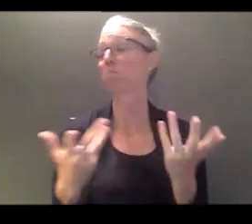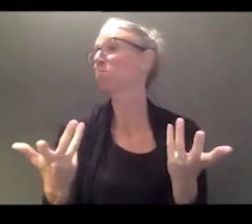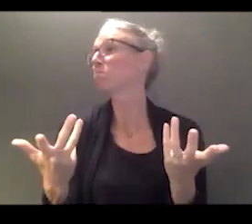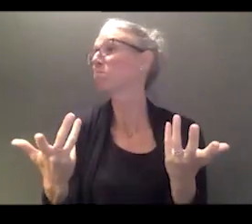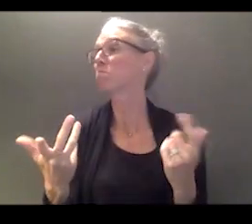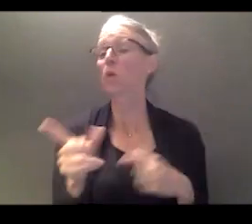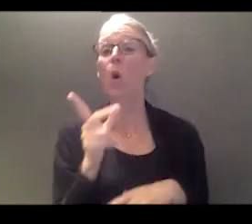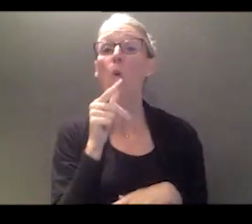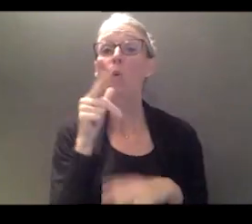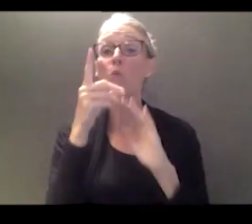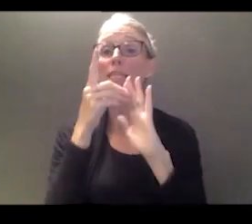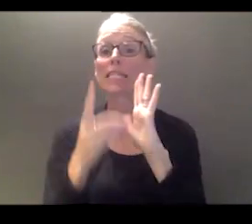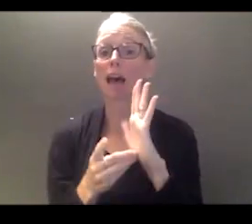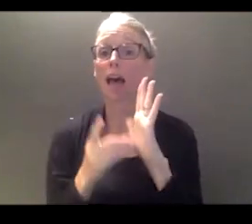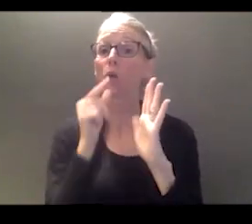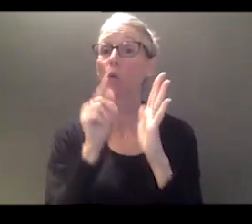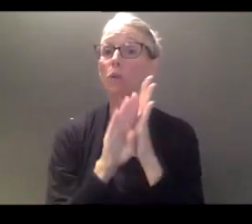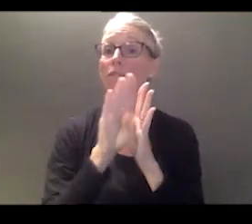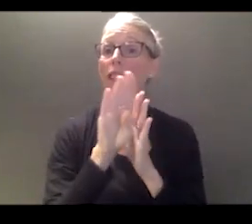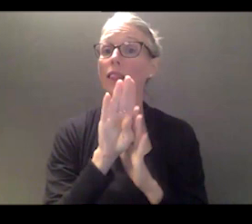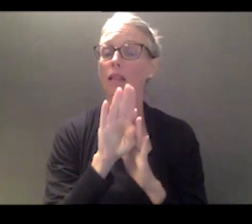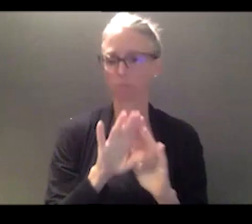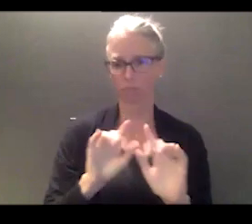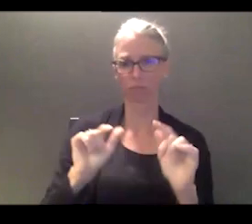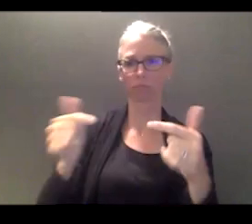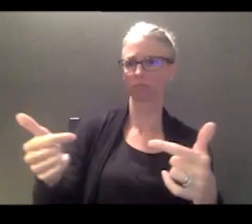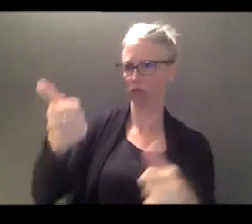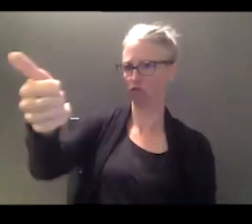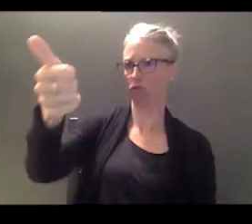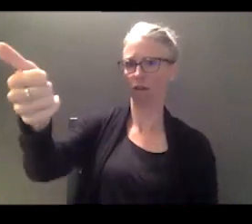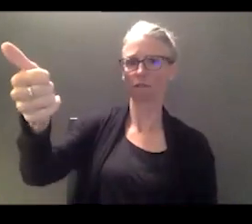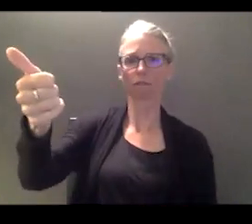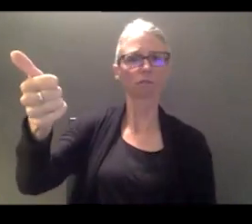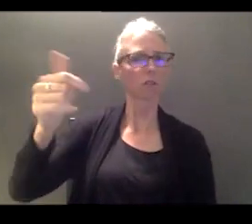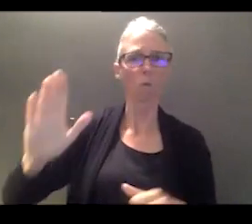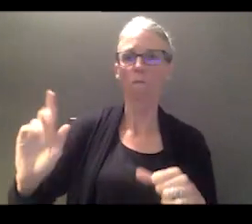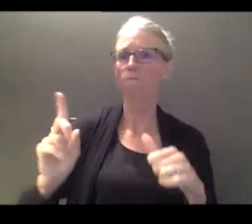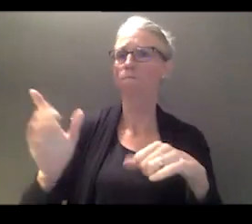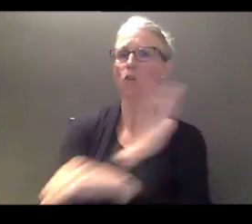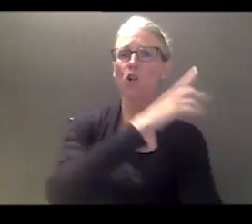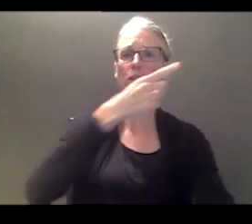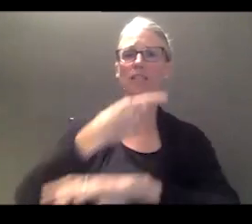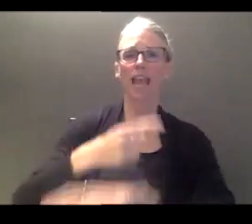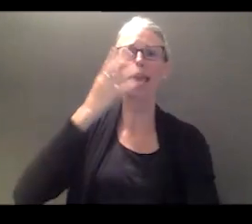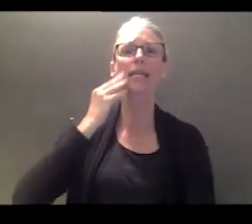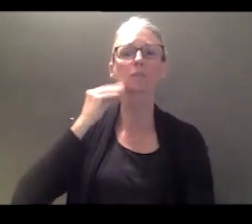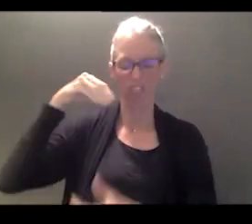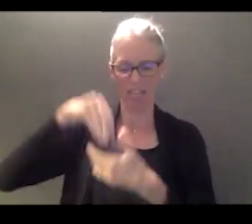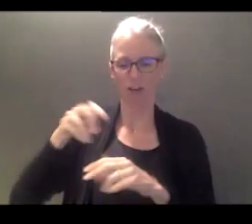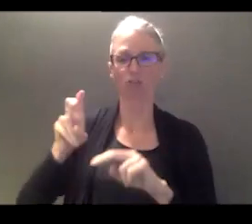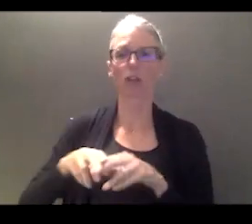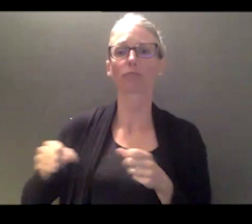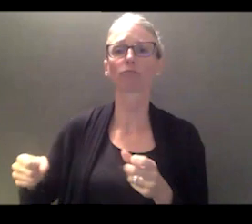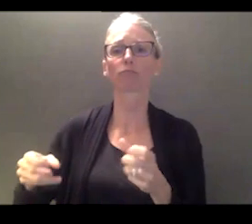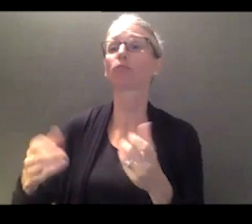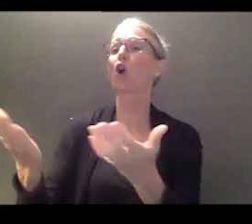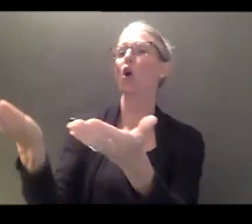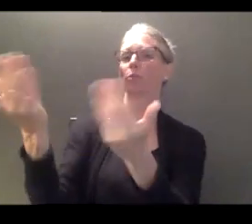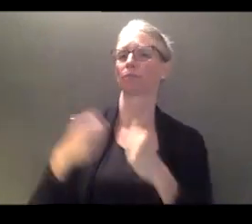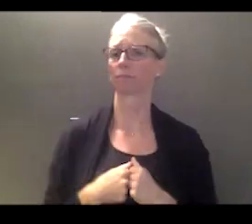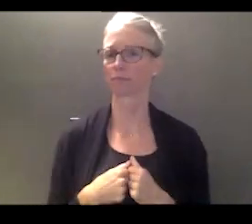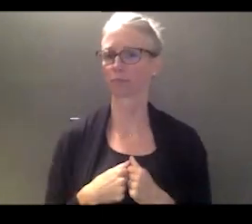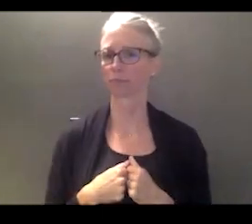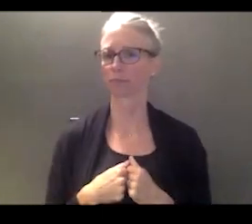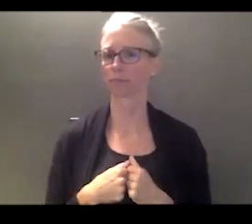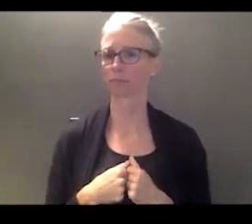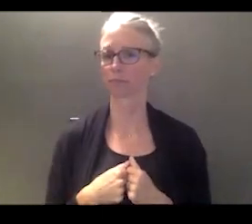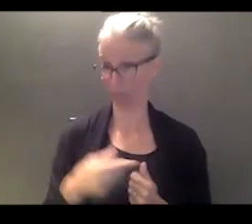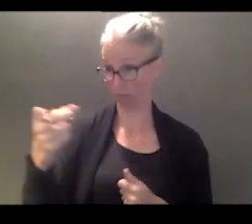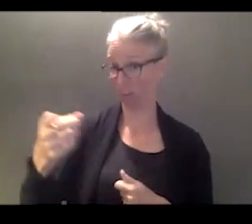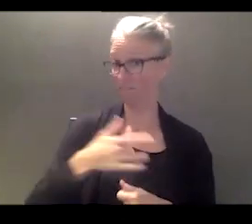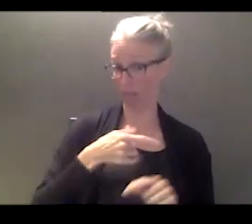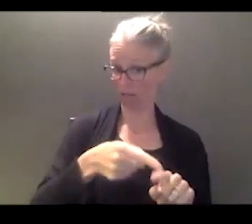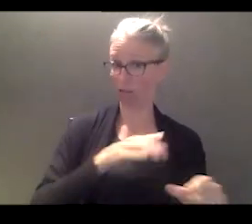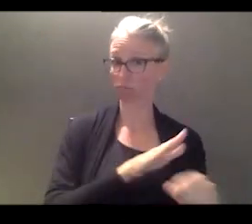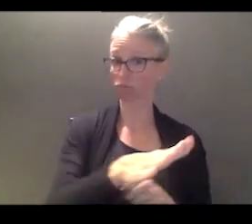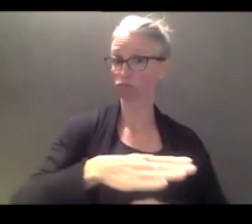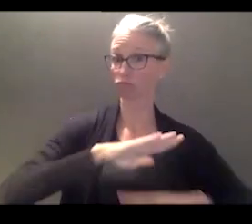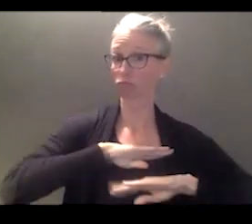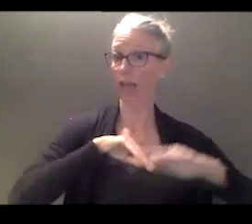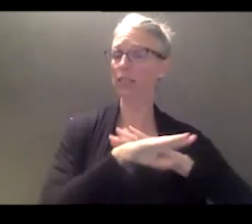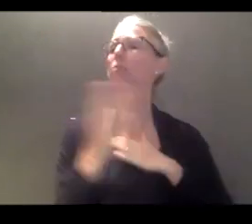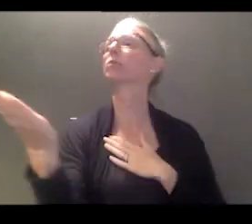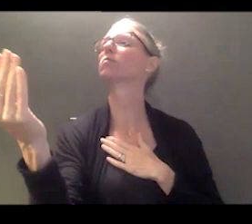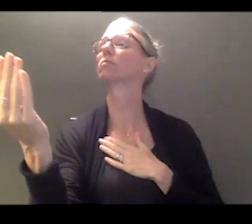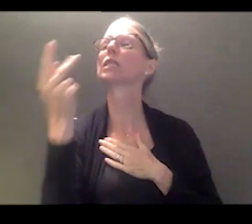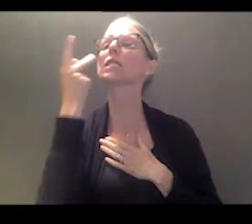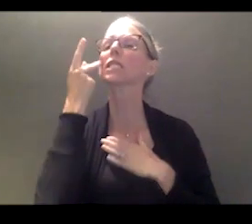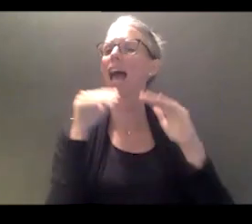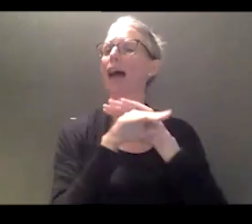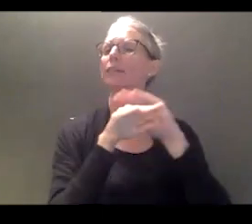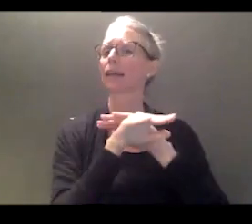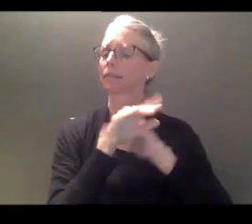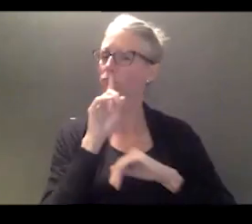Do a day with a disability. With variant types. If you think this is very successful, you try it and let's see how well you access some of the outdoor or the trails, the washrooms.